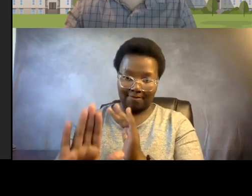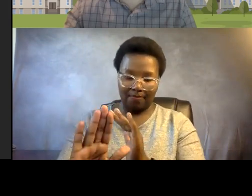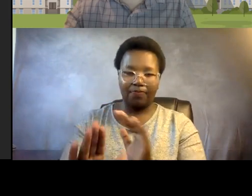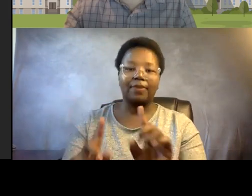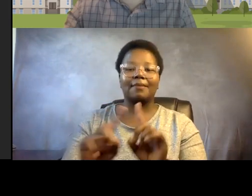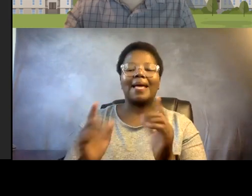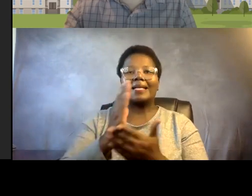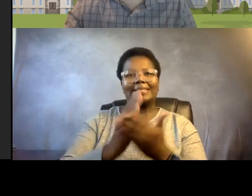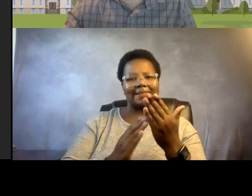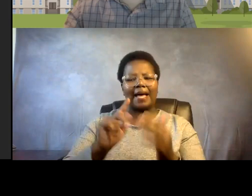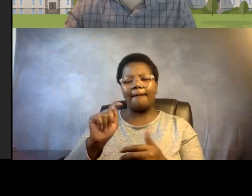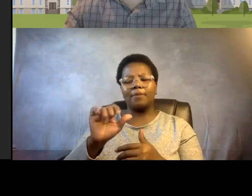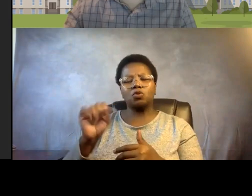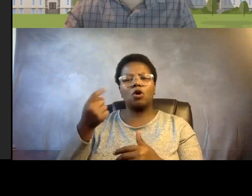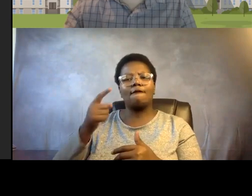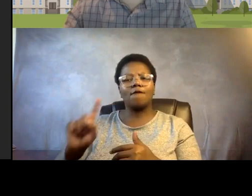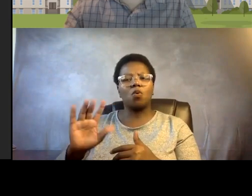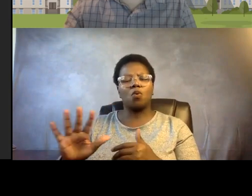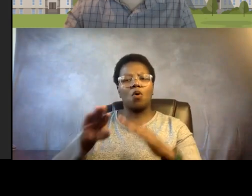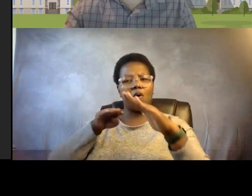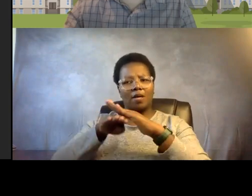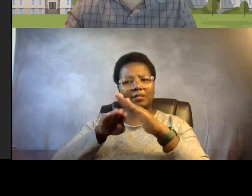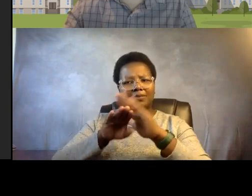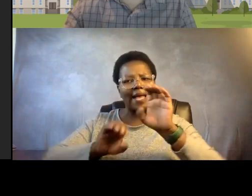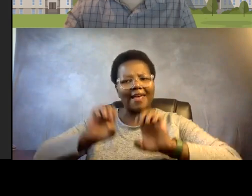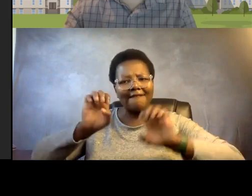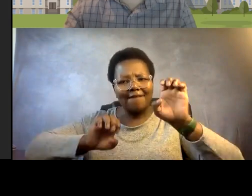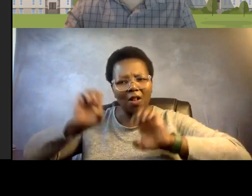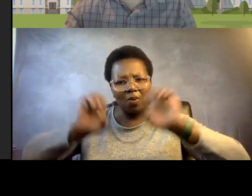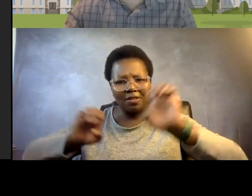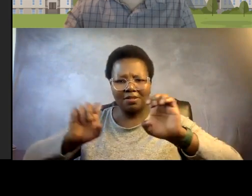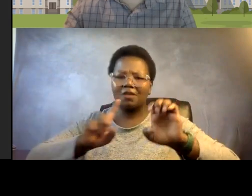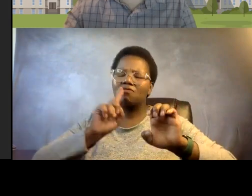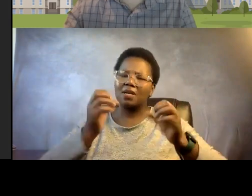evaluation. There are a lot of them, there are a lot of very good, capable tools. We are WebAIM,